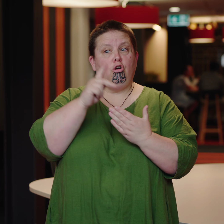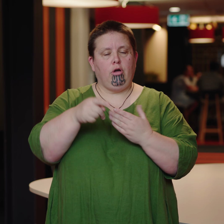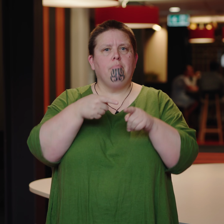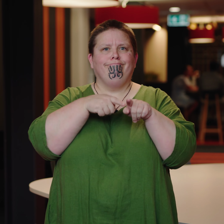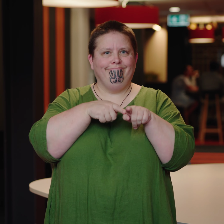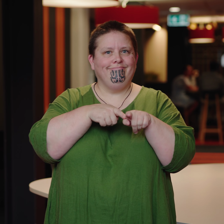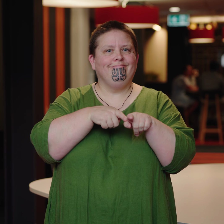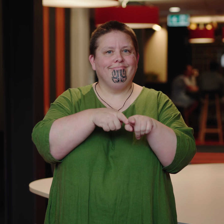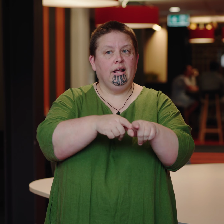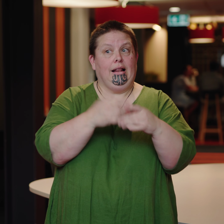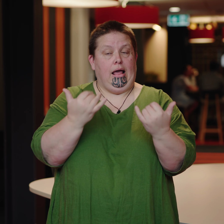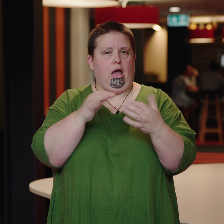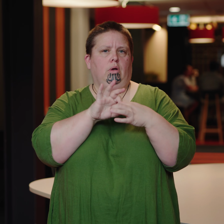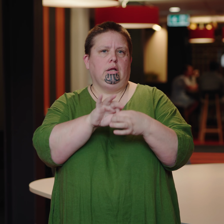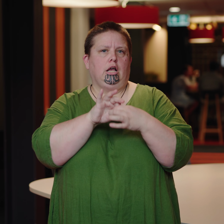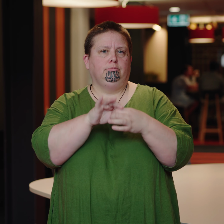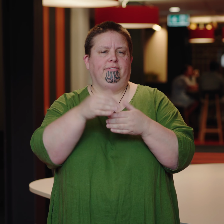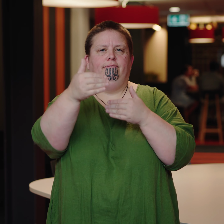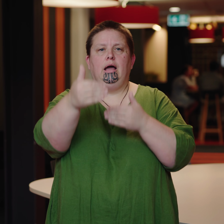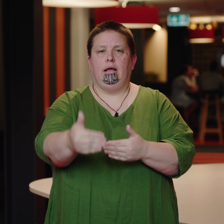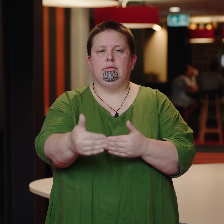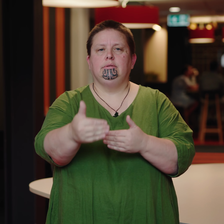The programme is on track and in the engagement phase.